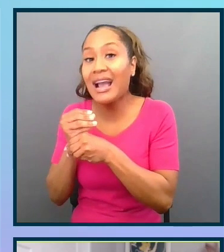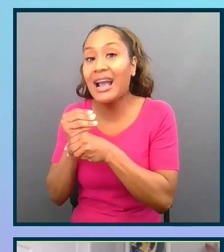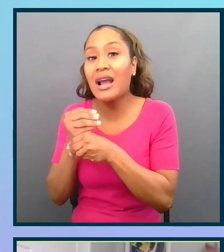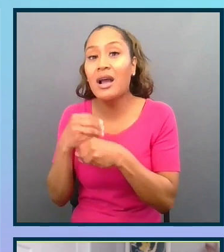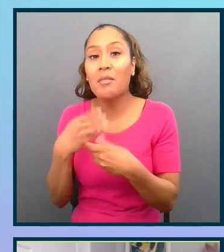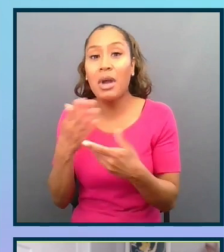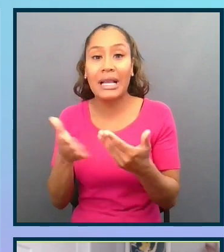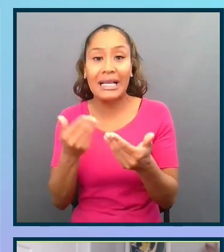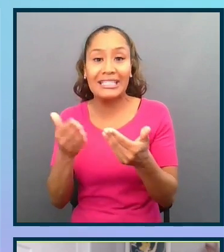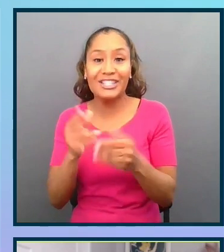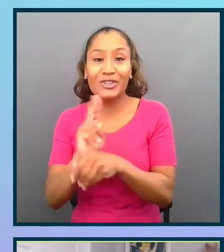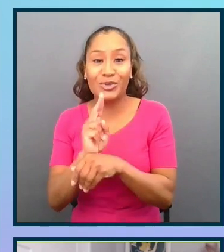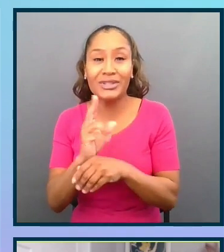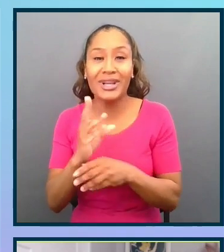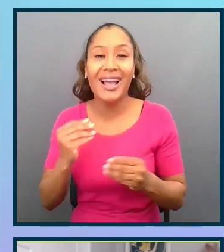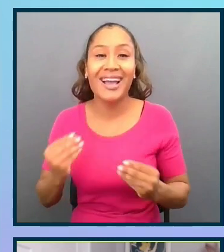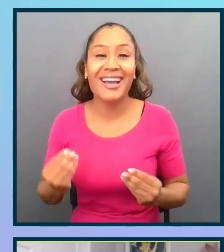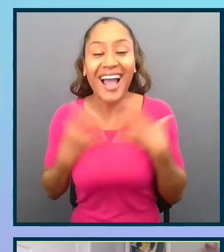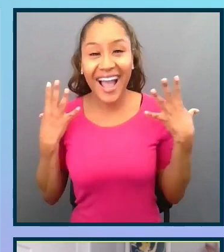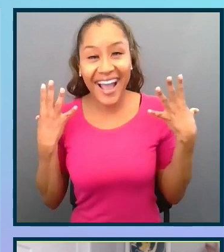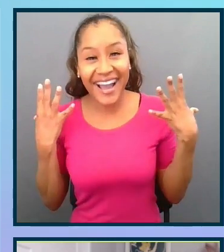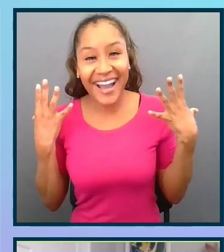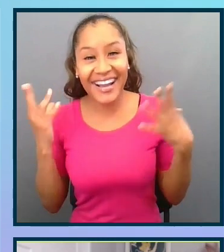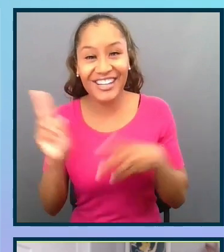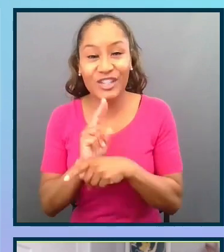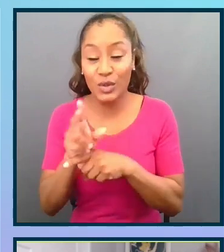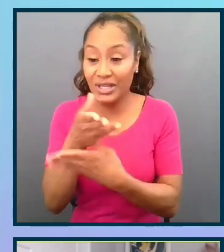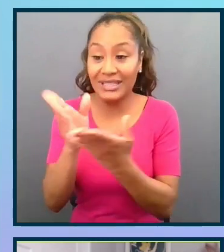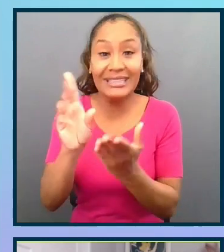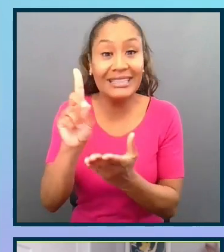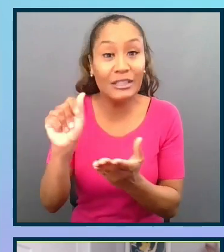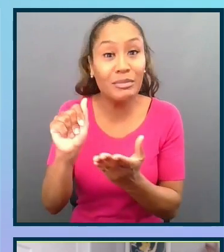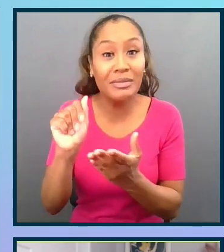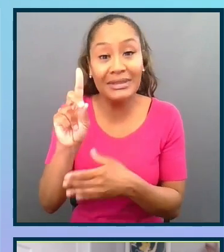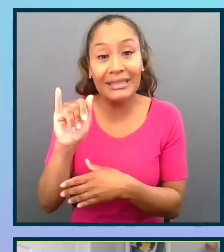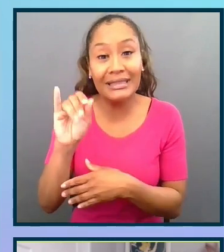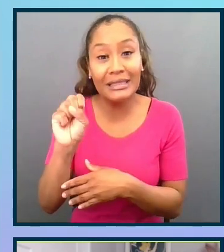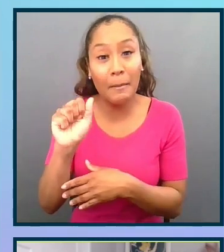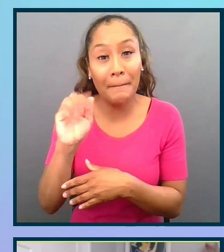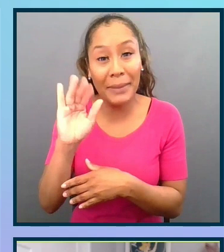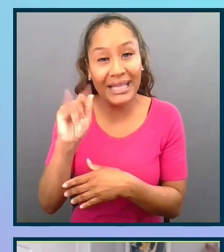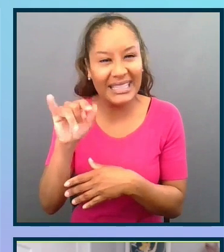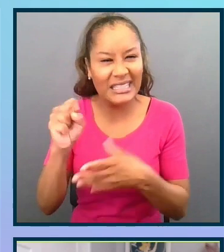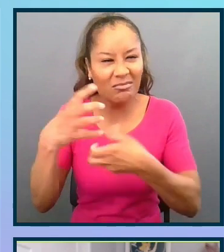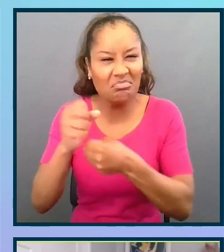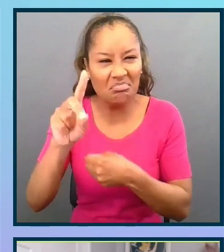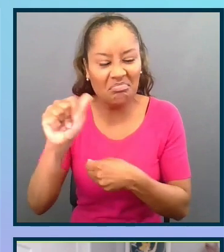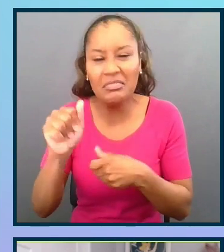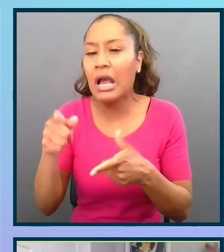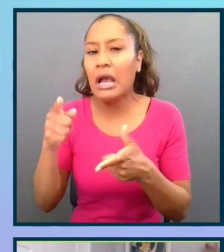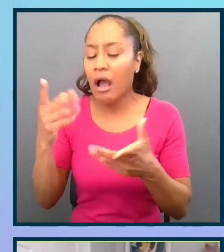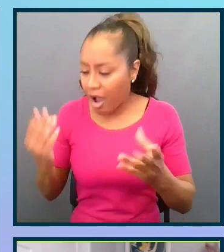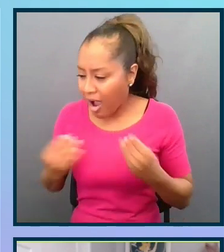and delightful for users with disabilities. Inclusive designers, focus on gender equity,